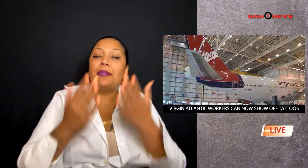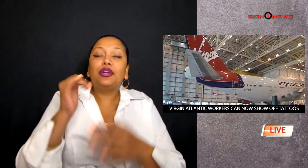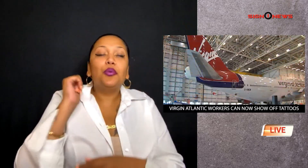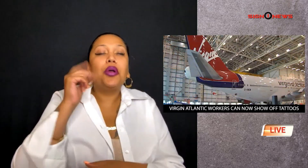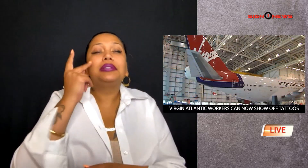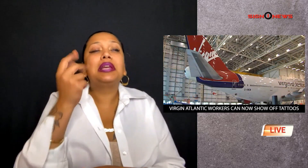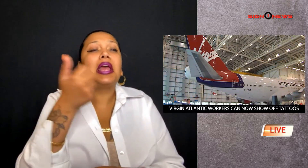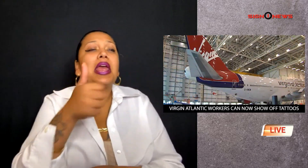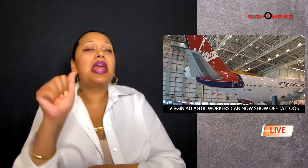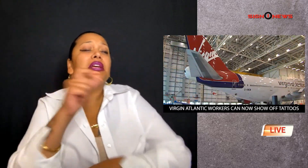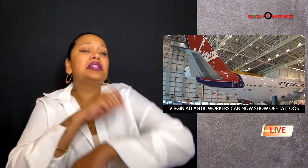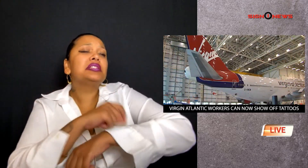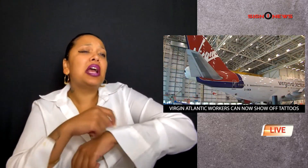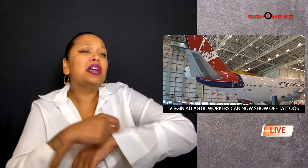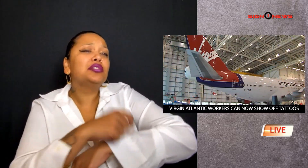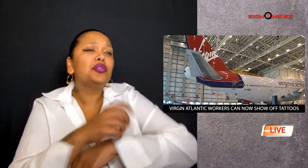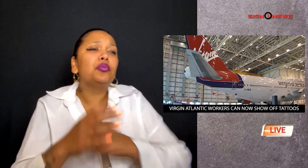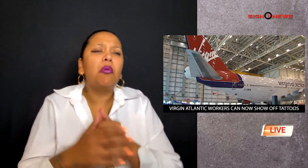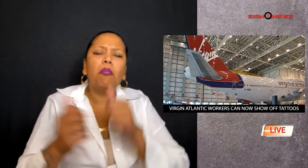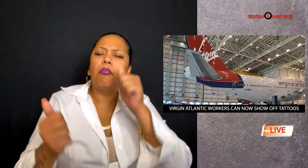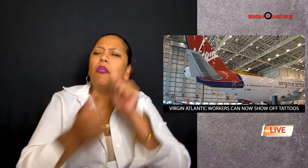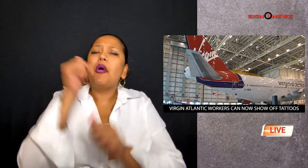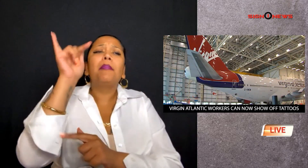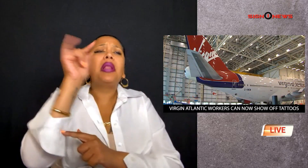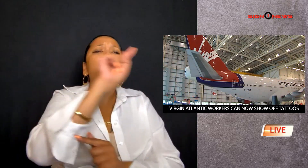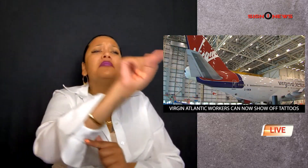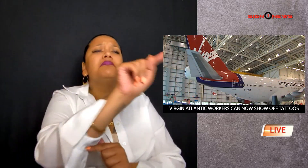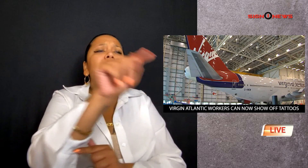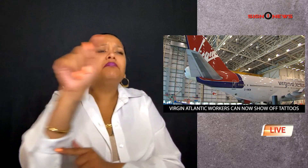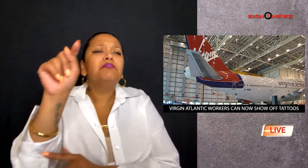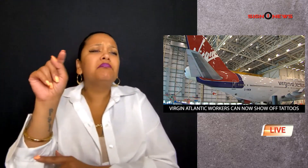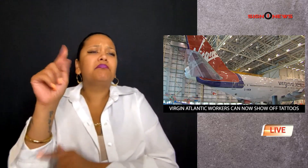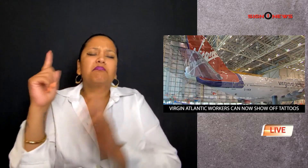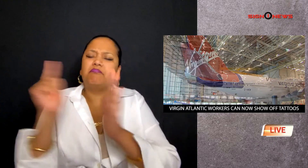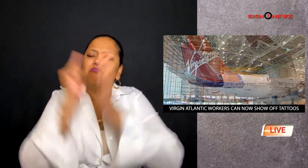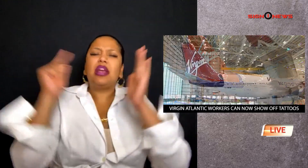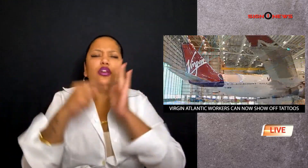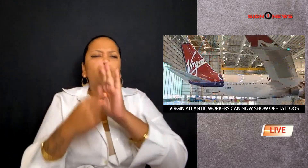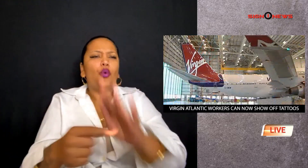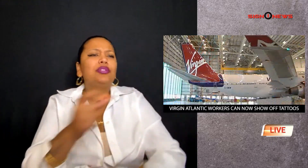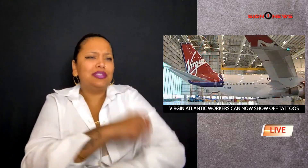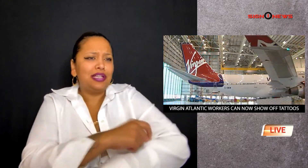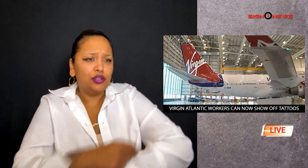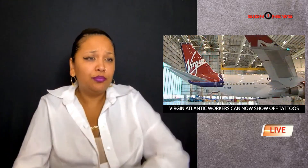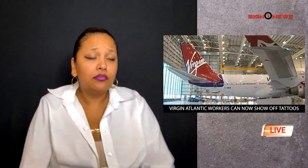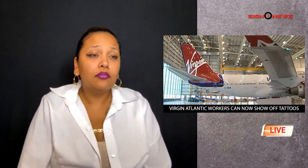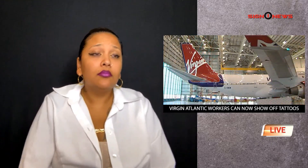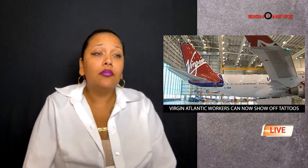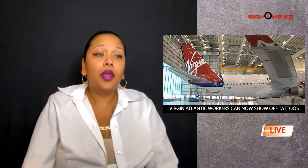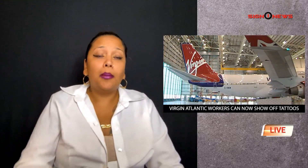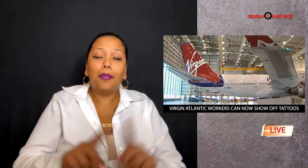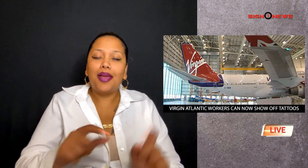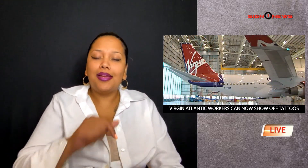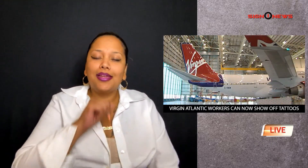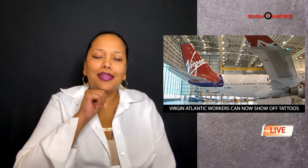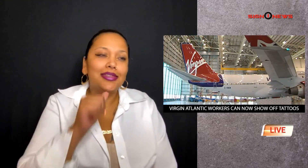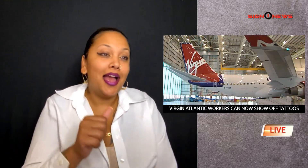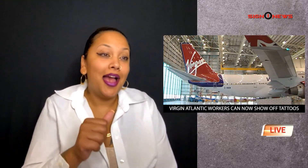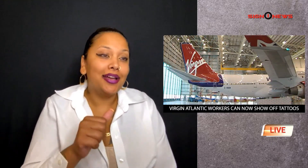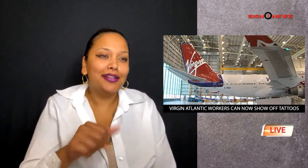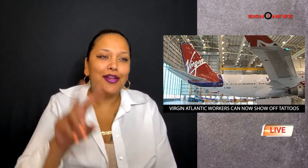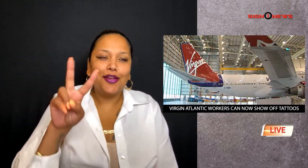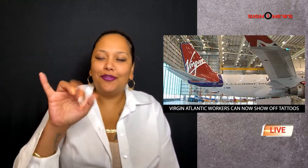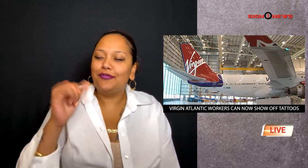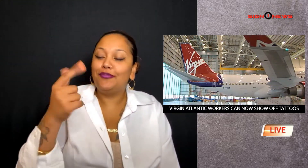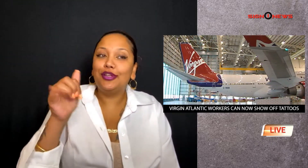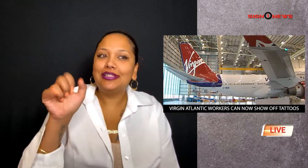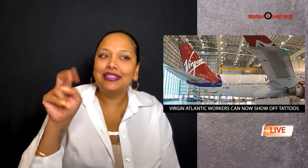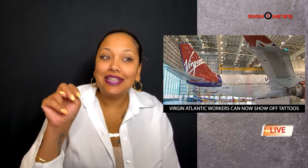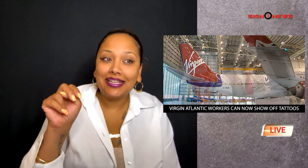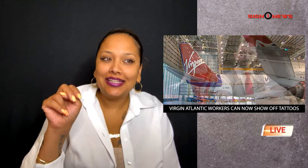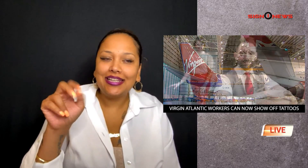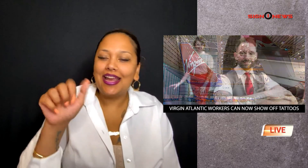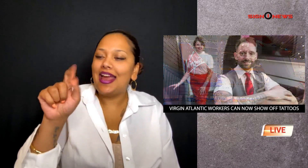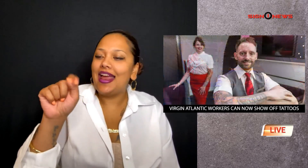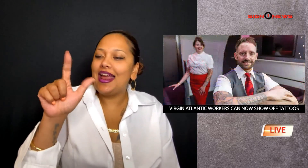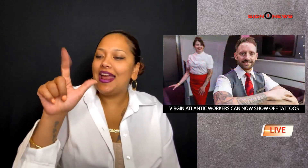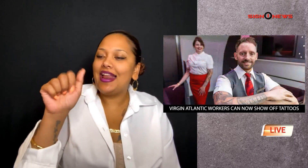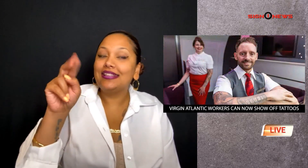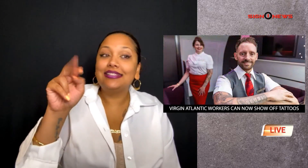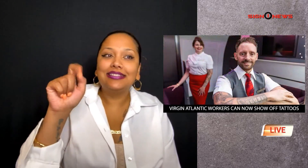won't see any tattoos most airlines ban showing tattoos but not Virgin Atlantic Airlines